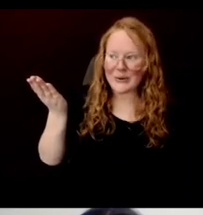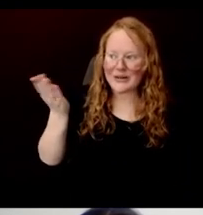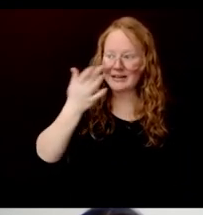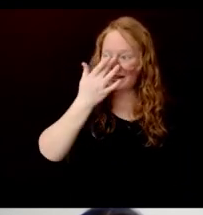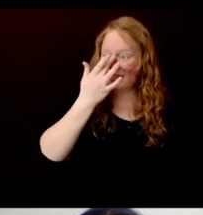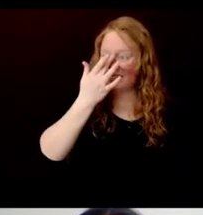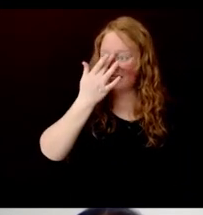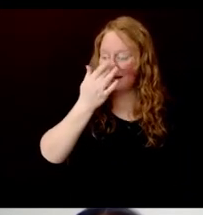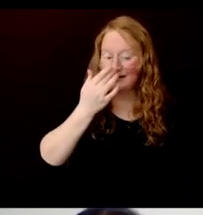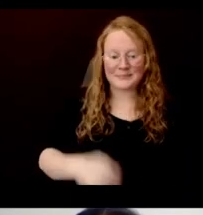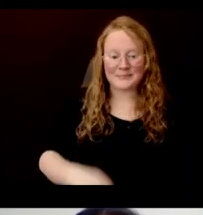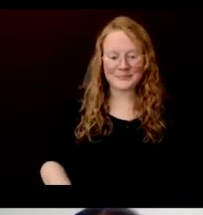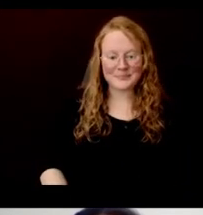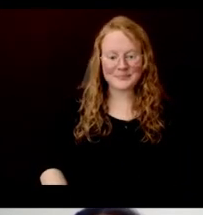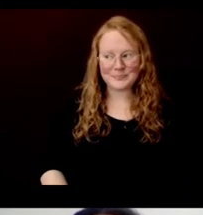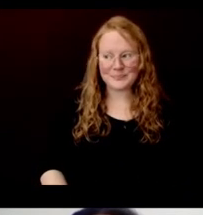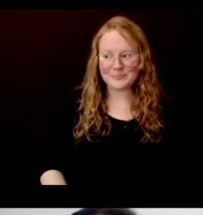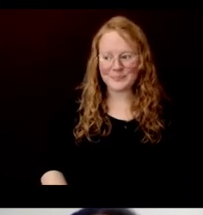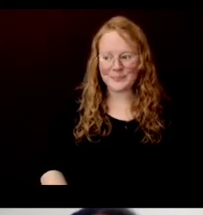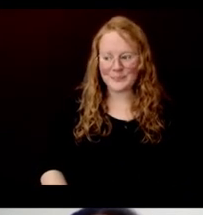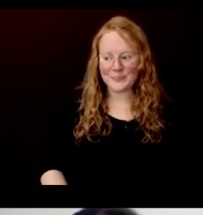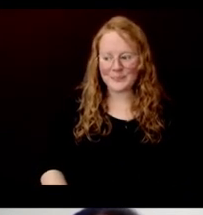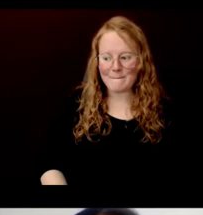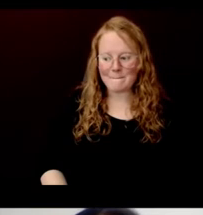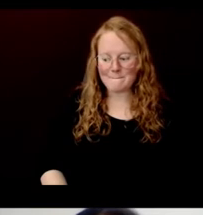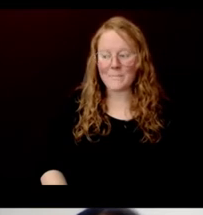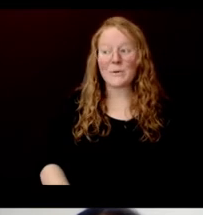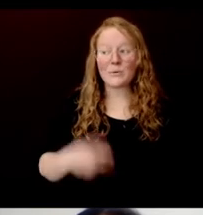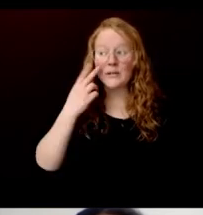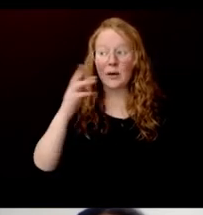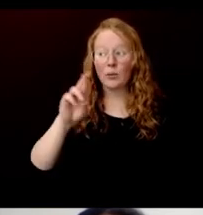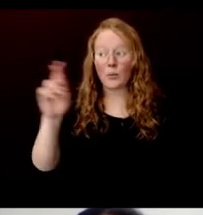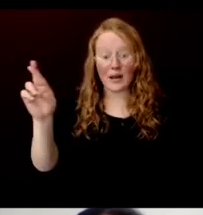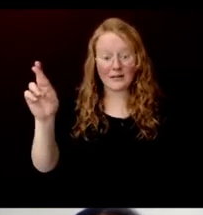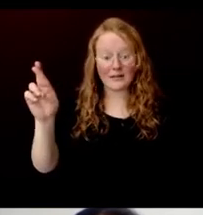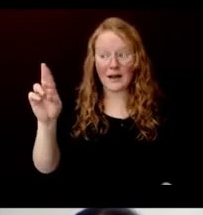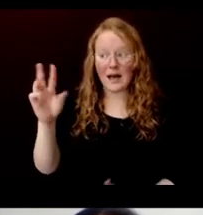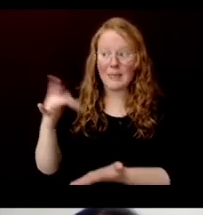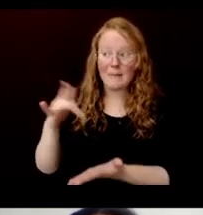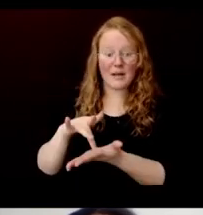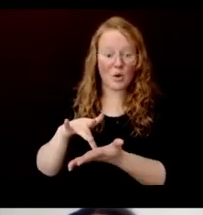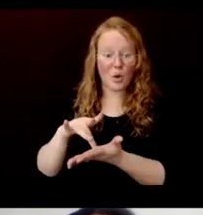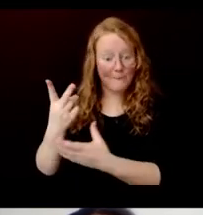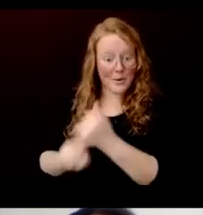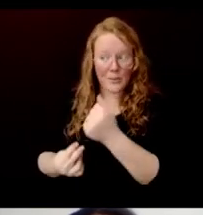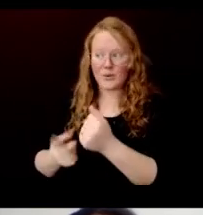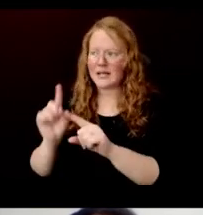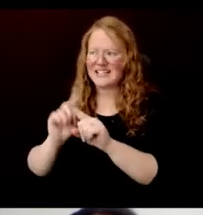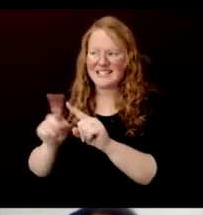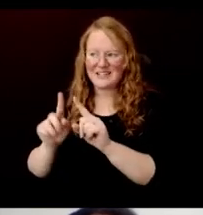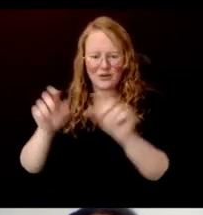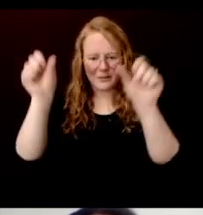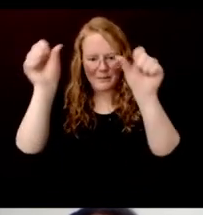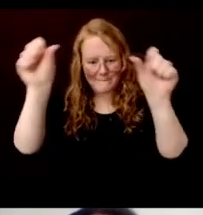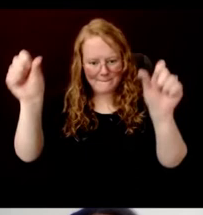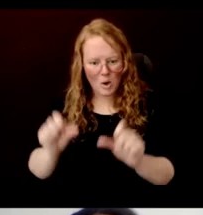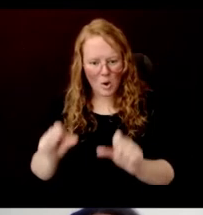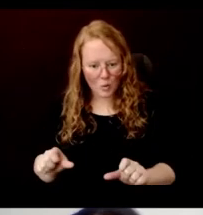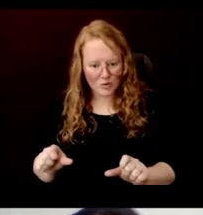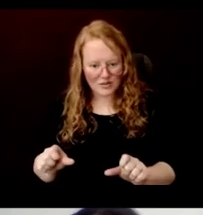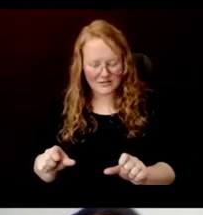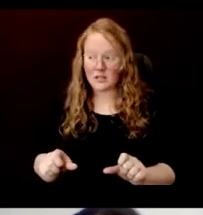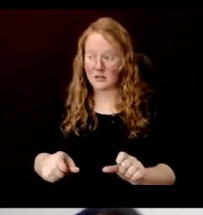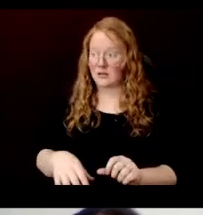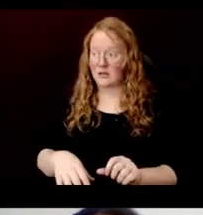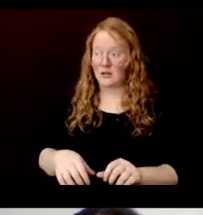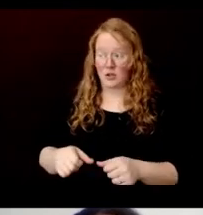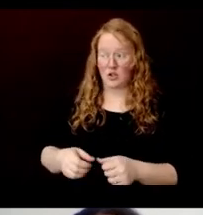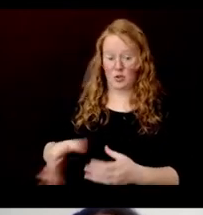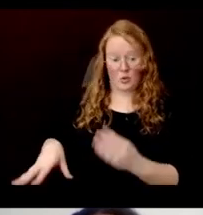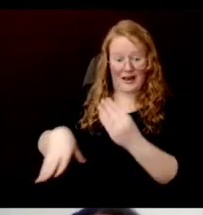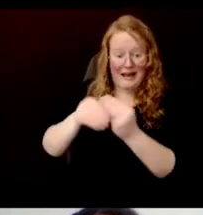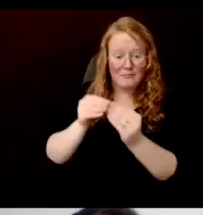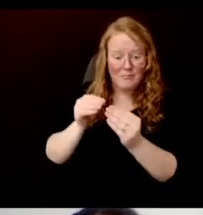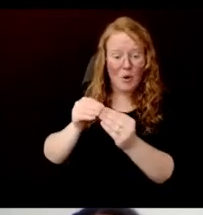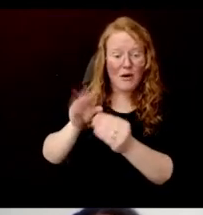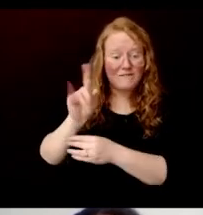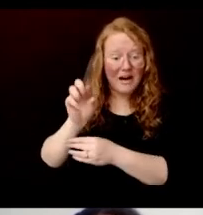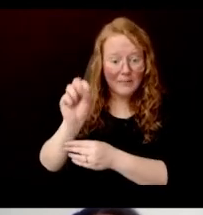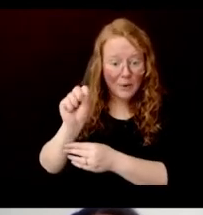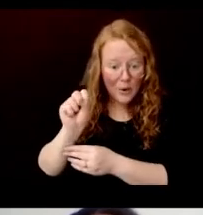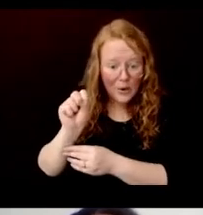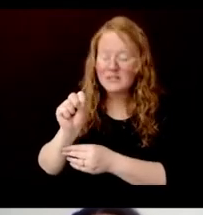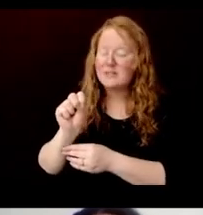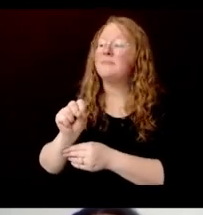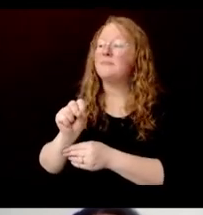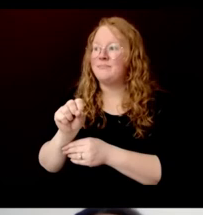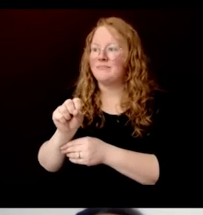And so on the right and in the middle, you can see that a different kind of mold is used to deposit fiber into a sheet and drain them -- drain the water from it.